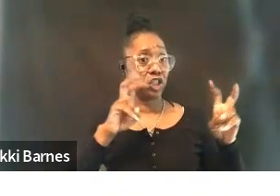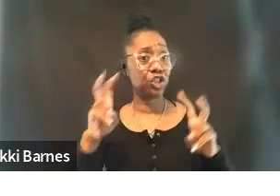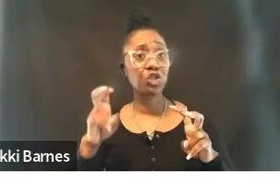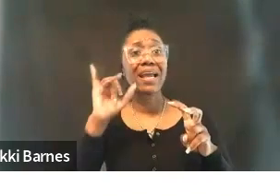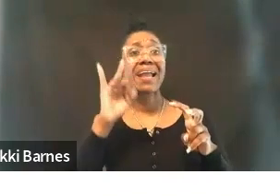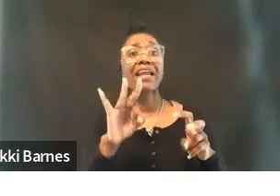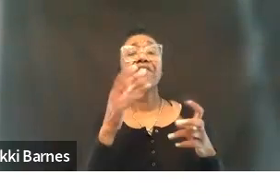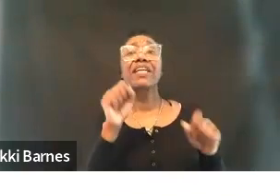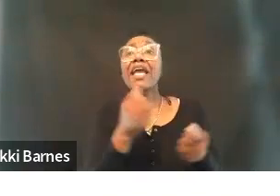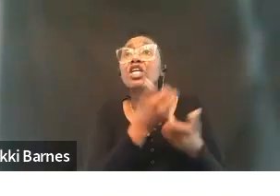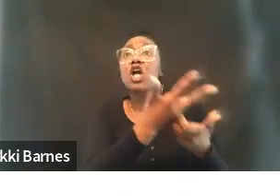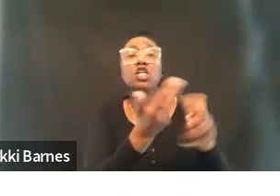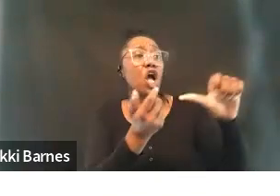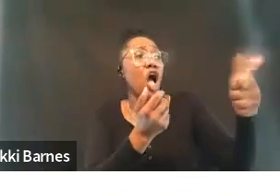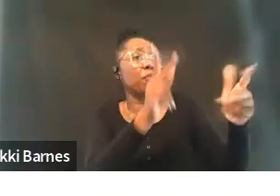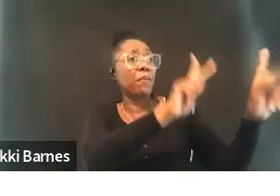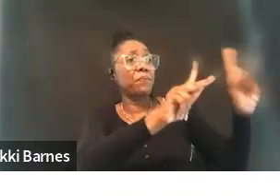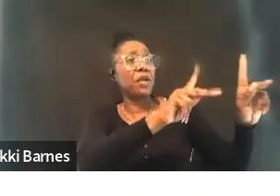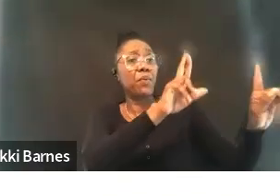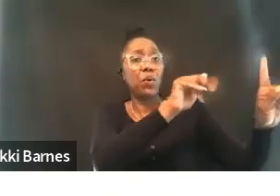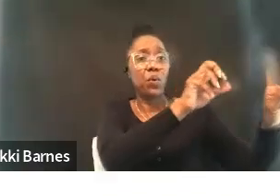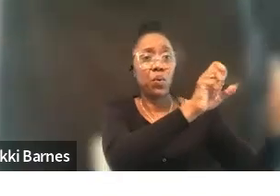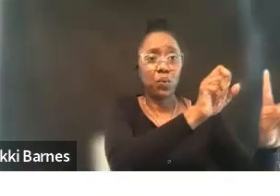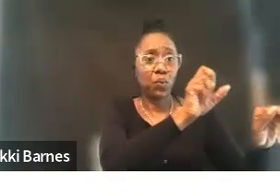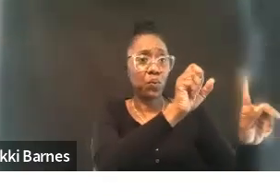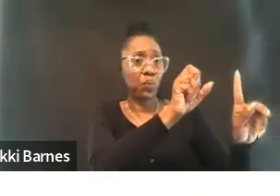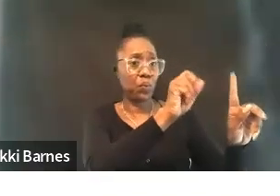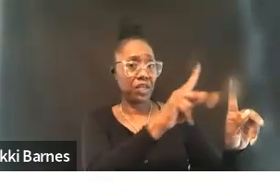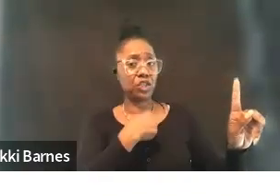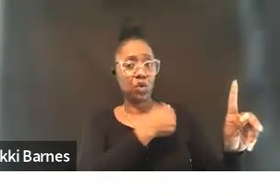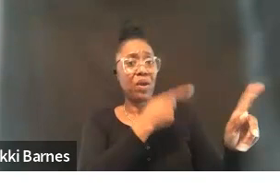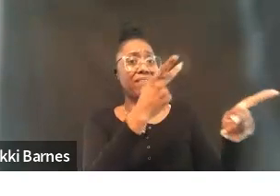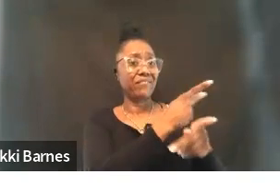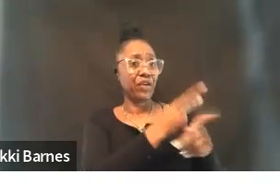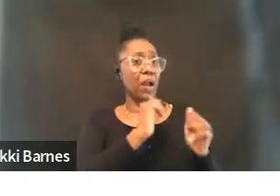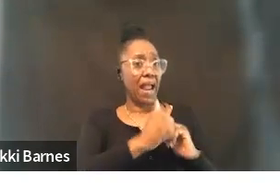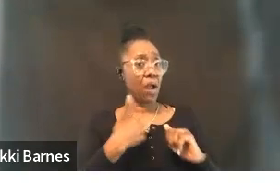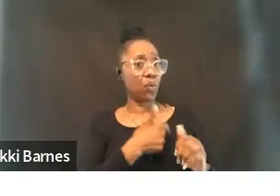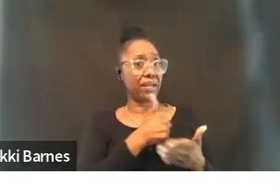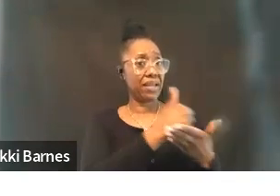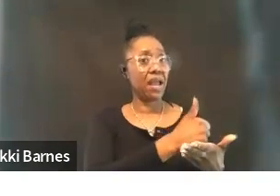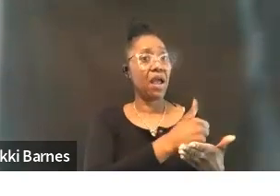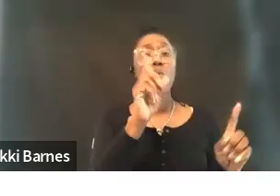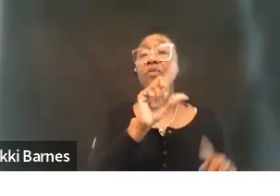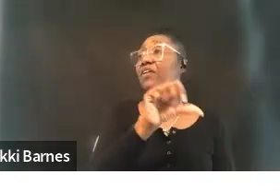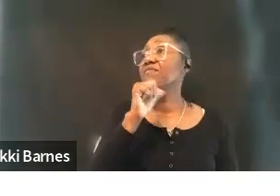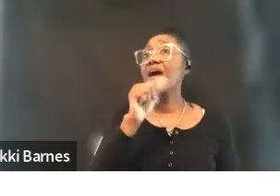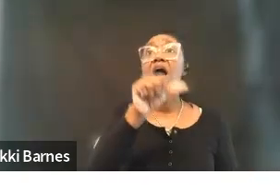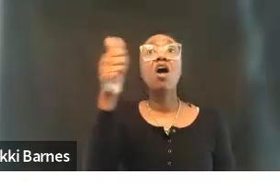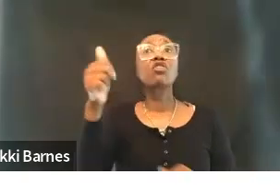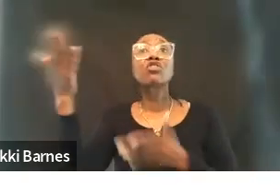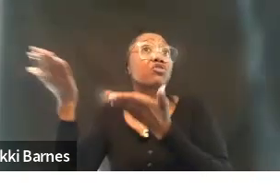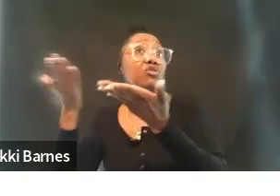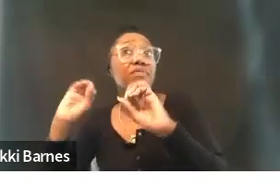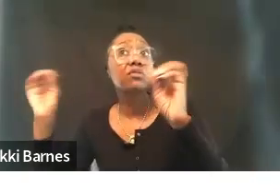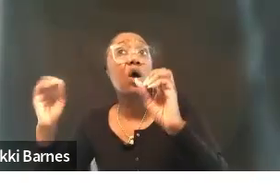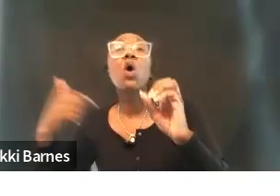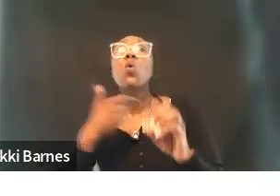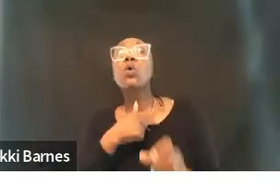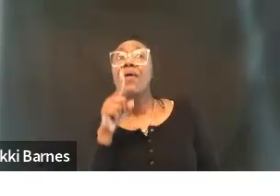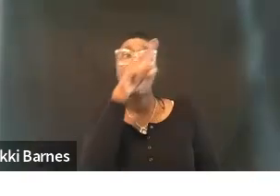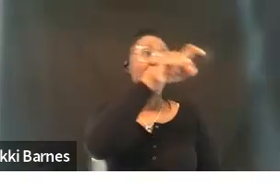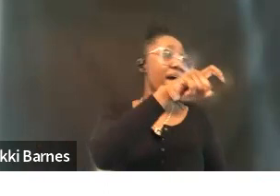The resource center also does direct treatment in instances where there are no other services or we will consult to a clinician who maybe hasn't had a lot of experience providing behavioral health.